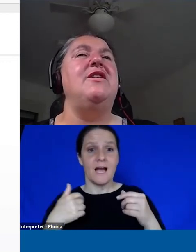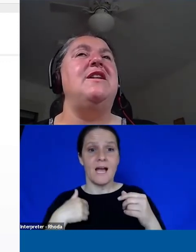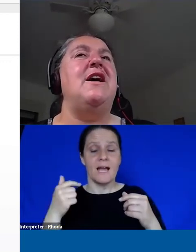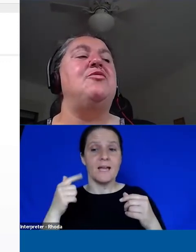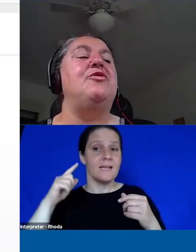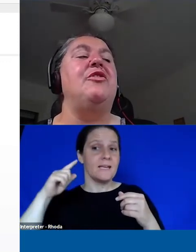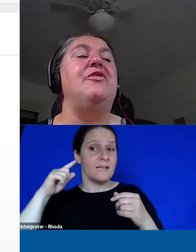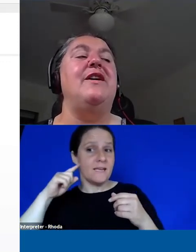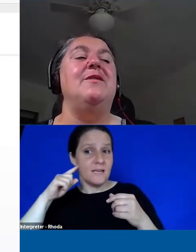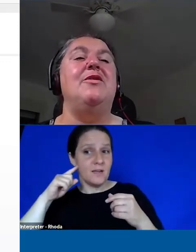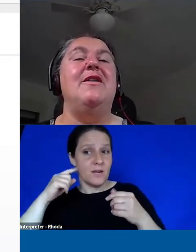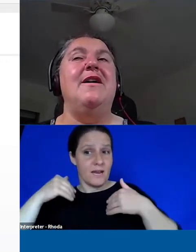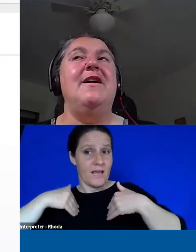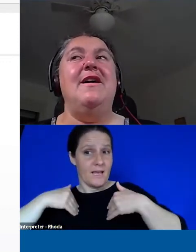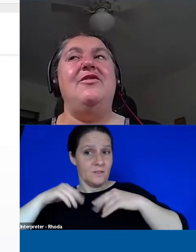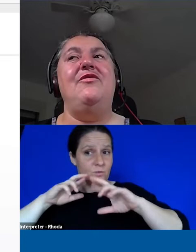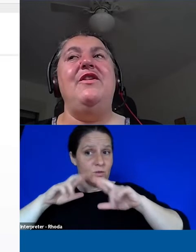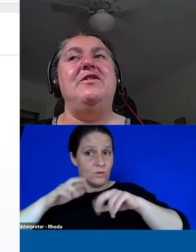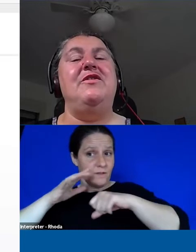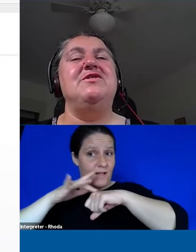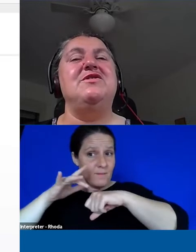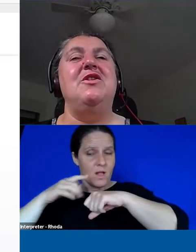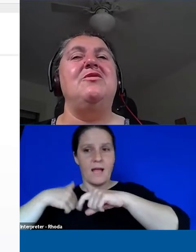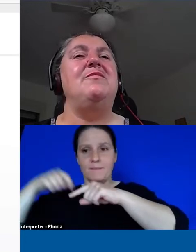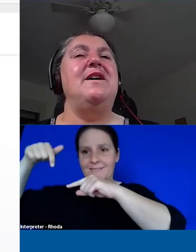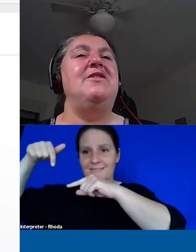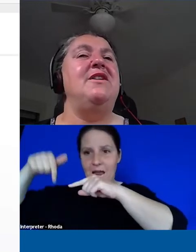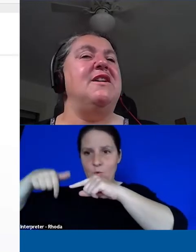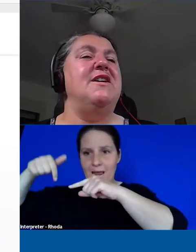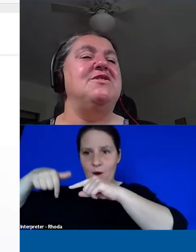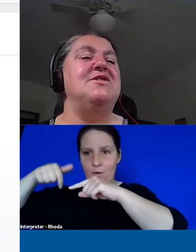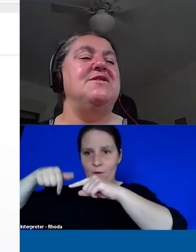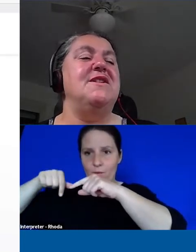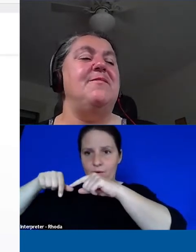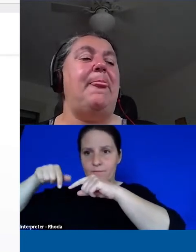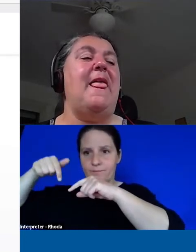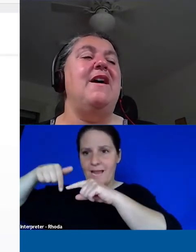that it has results available. It's very, very slow. My internet connection has...